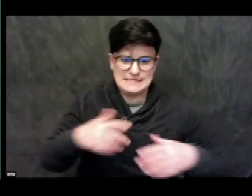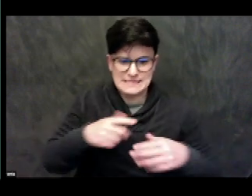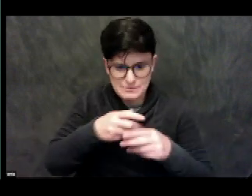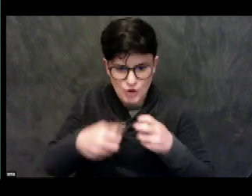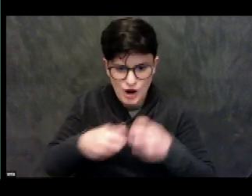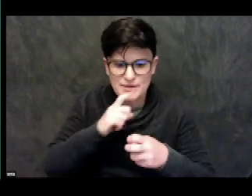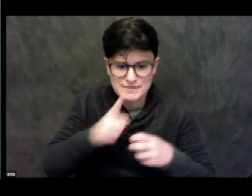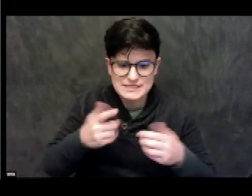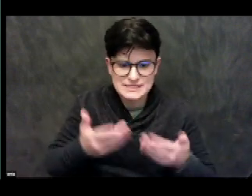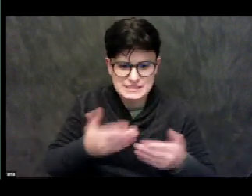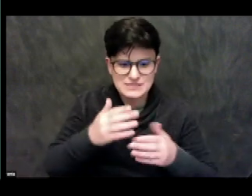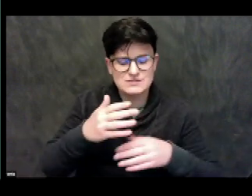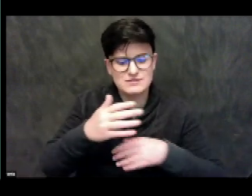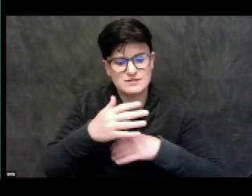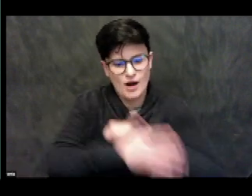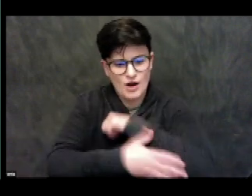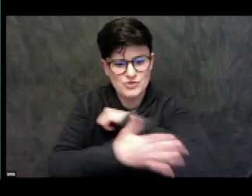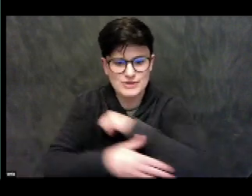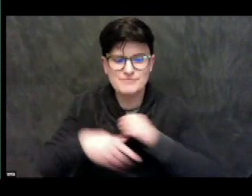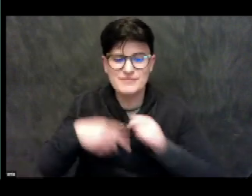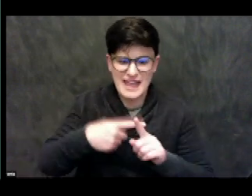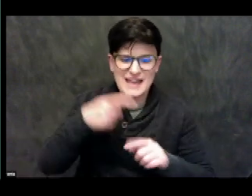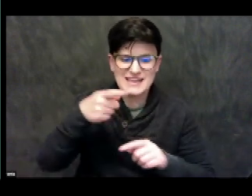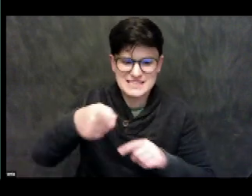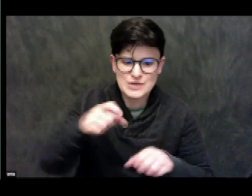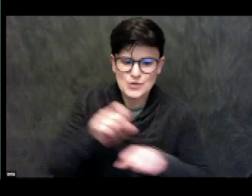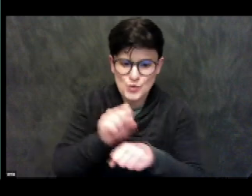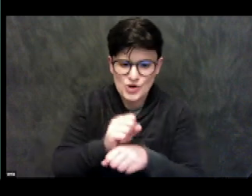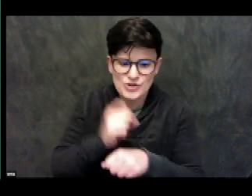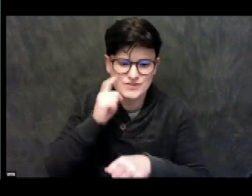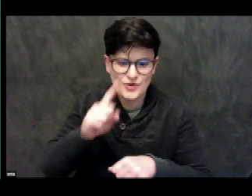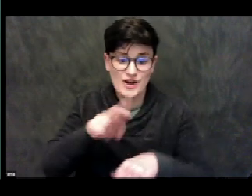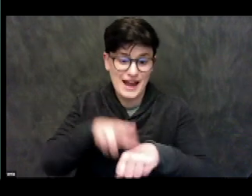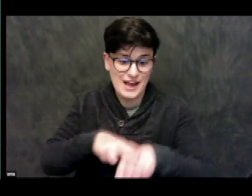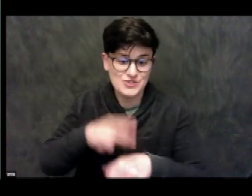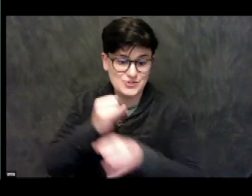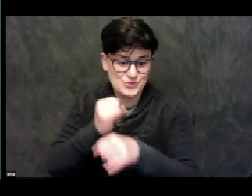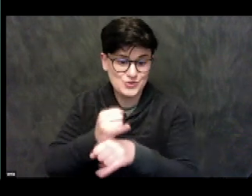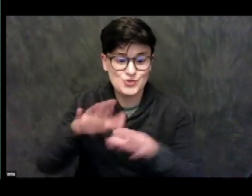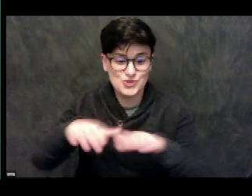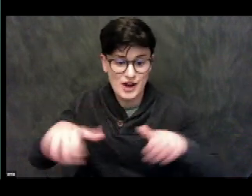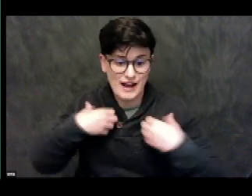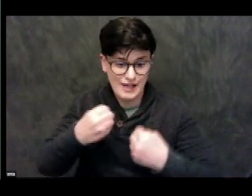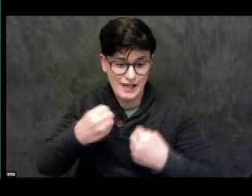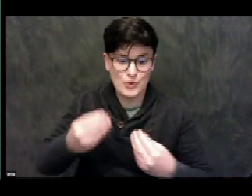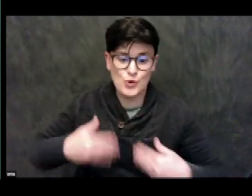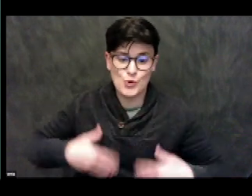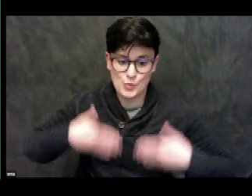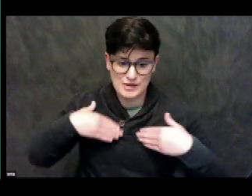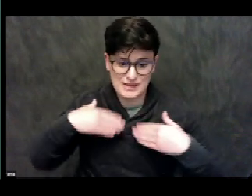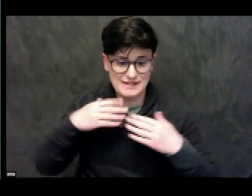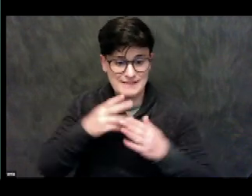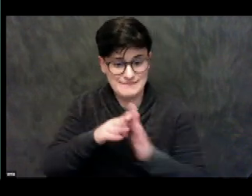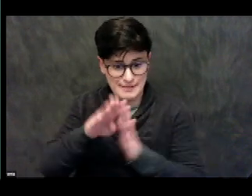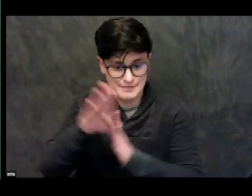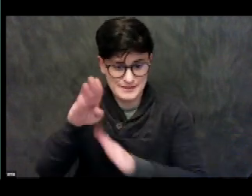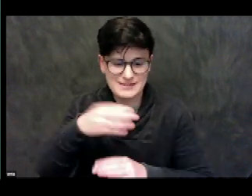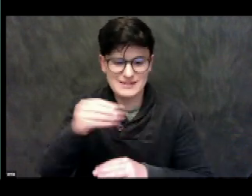and the Pennsylvania Department of Health. Welcome to all of you and thank you for being here today. I'm Linda Long.